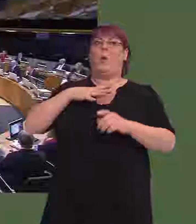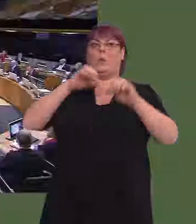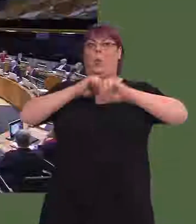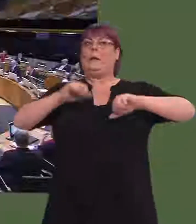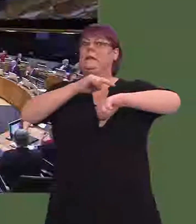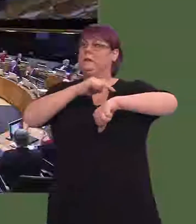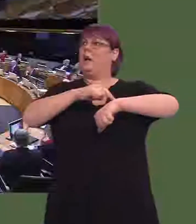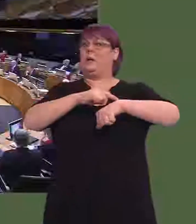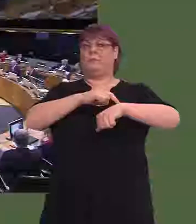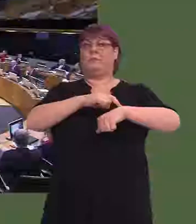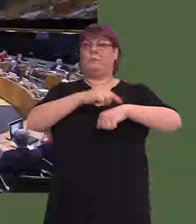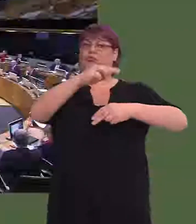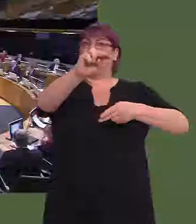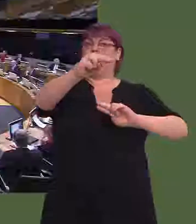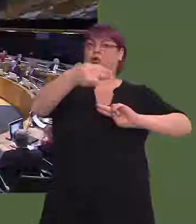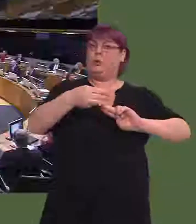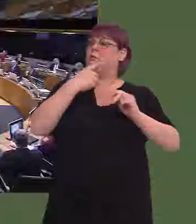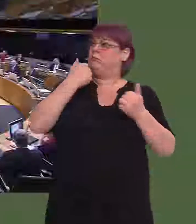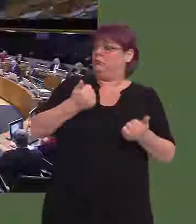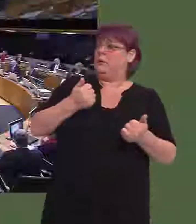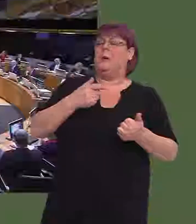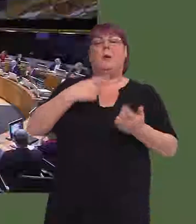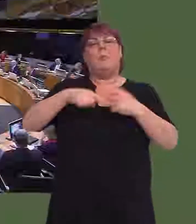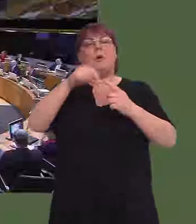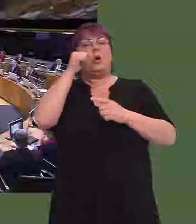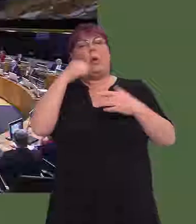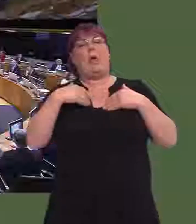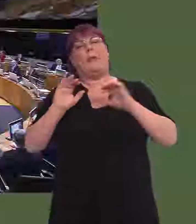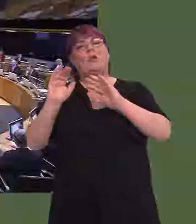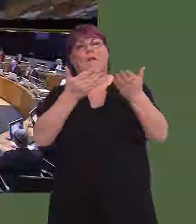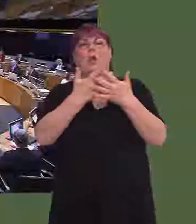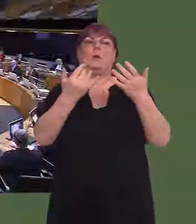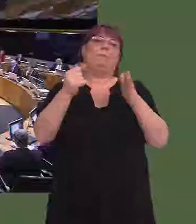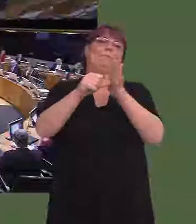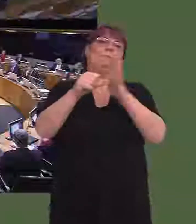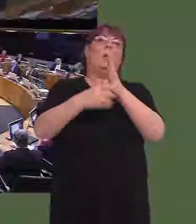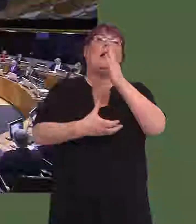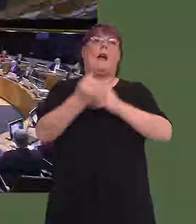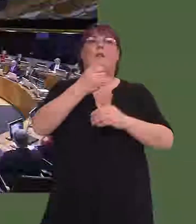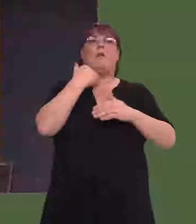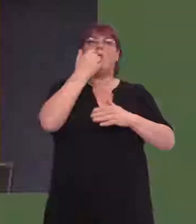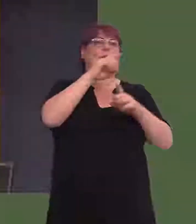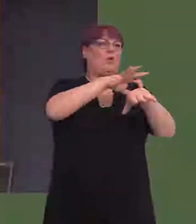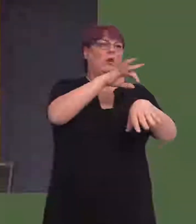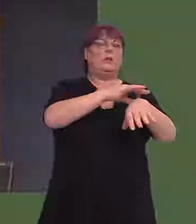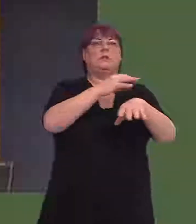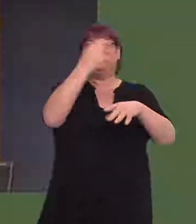It doesn't address the underlying capacity issues that we have in the health service in north Walesónot enough doctors, not enough nurses, and your Government clearly not doing